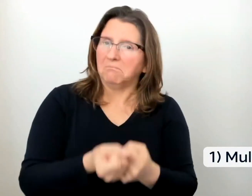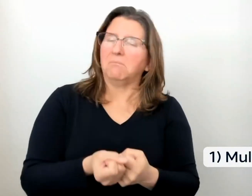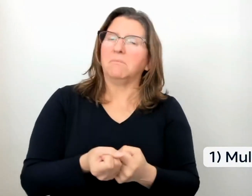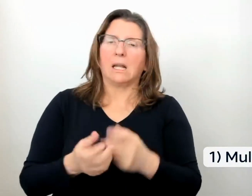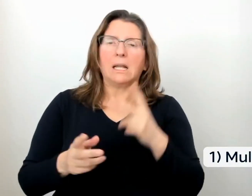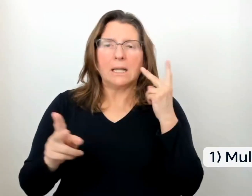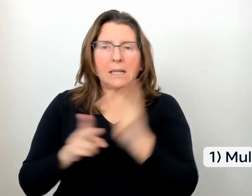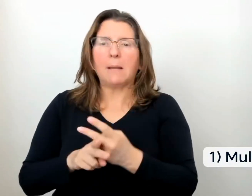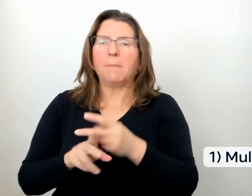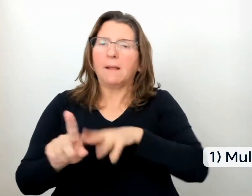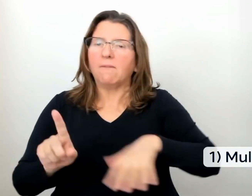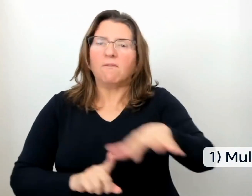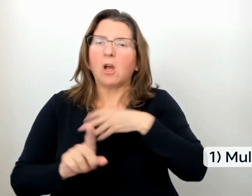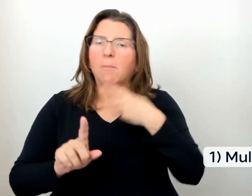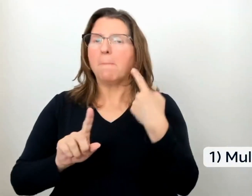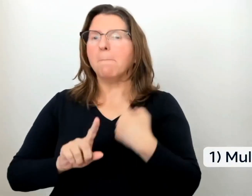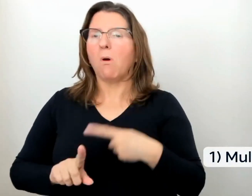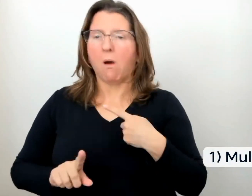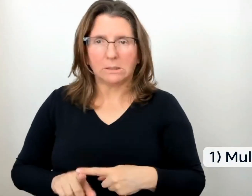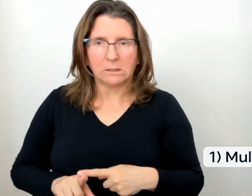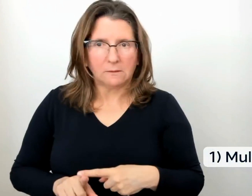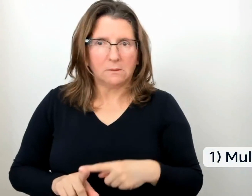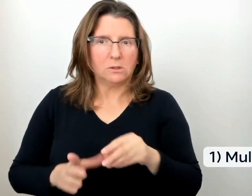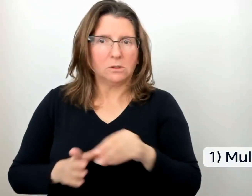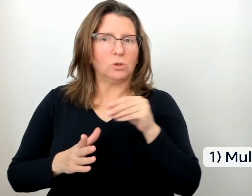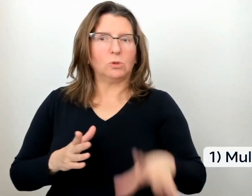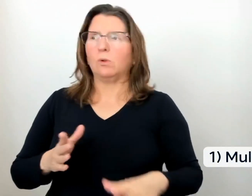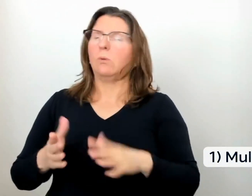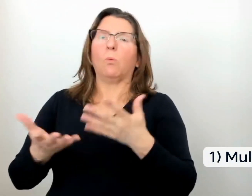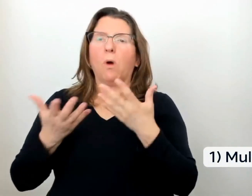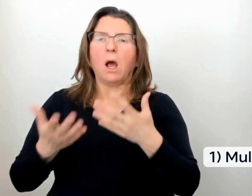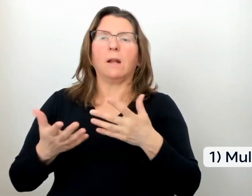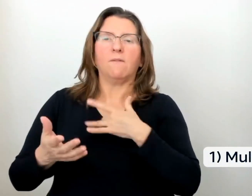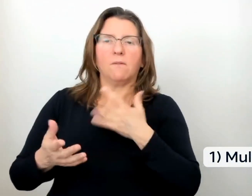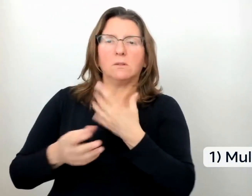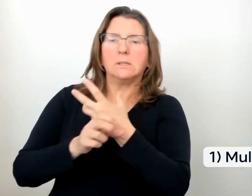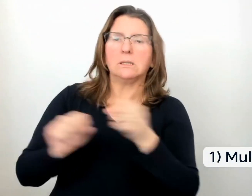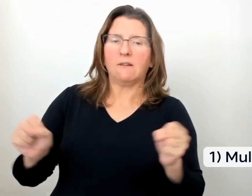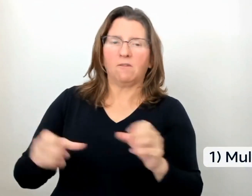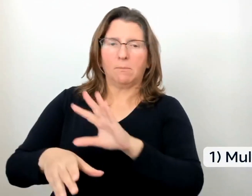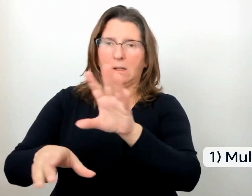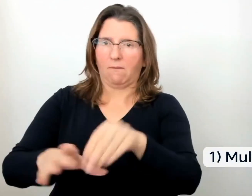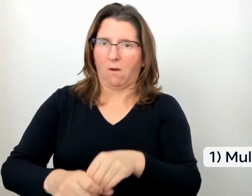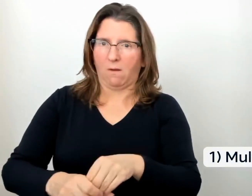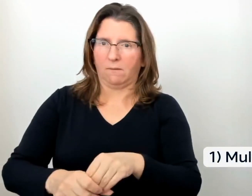and maintaining a positive environment helps students to feel safe and willing to keep trying.